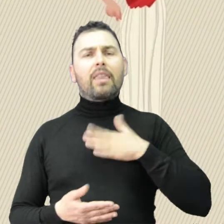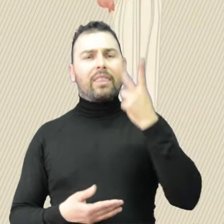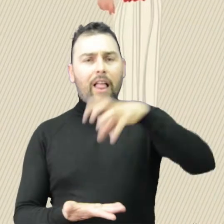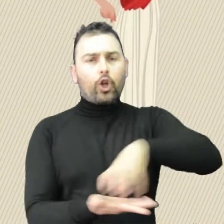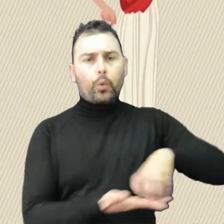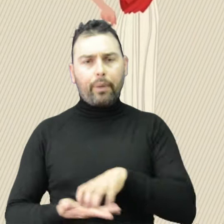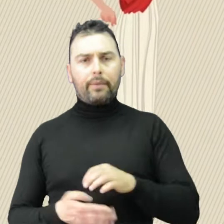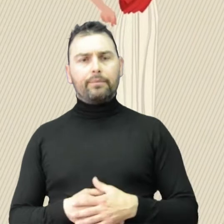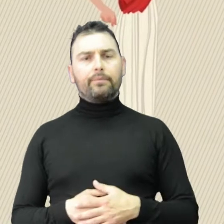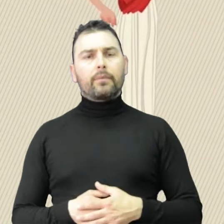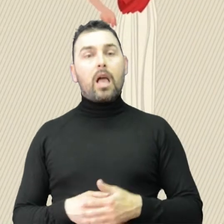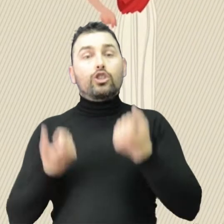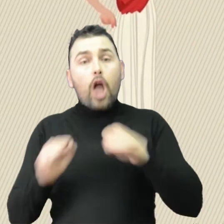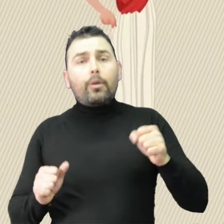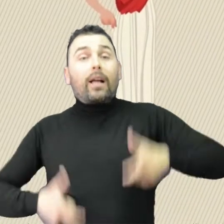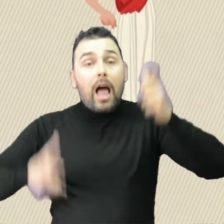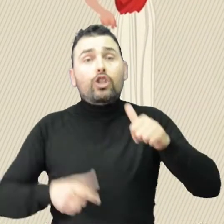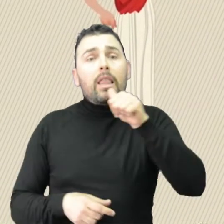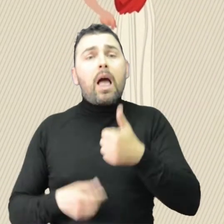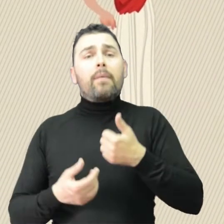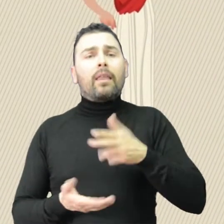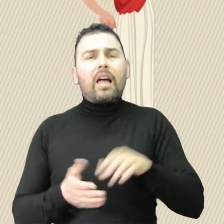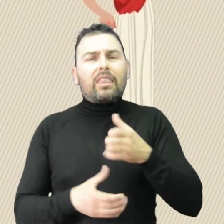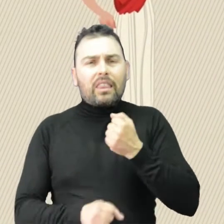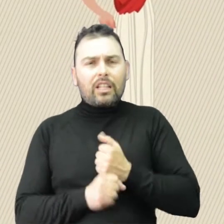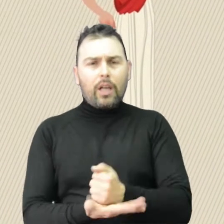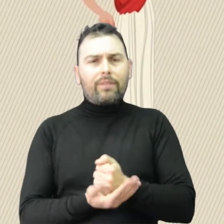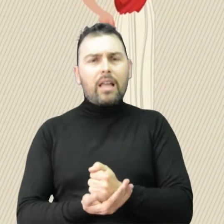Non-citizens where the women the foreigners and the slaves